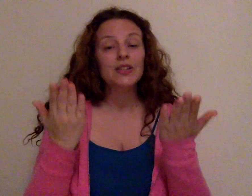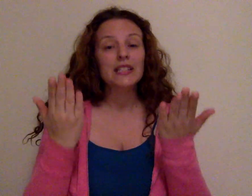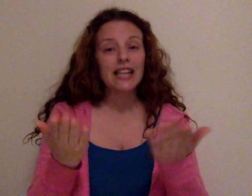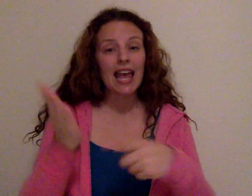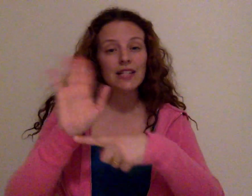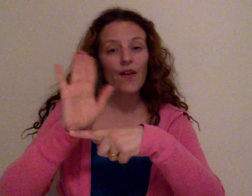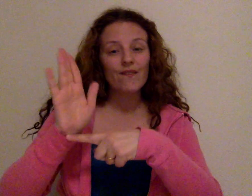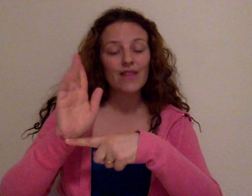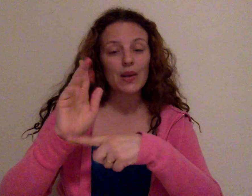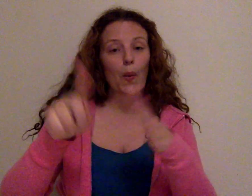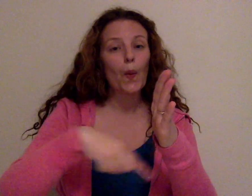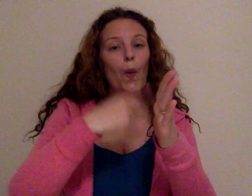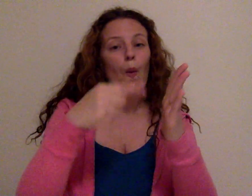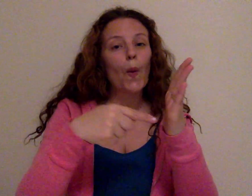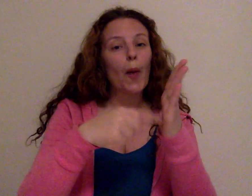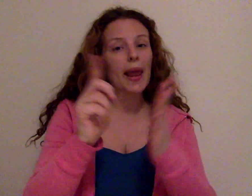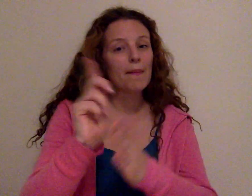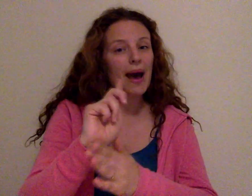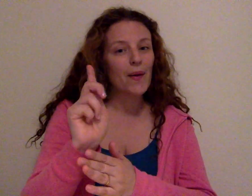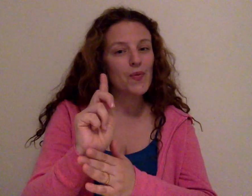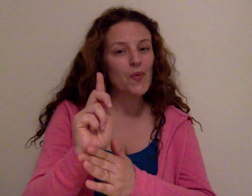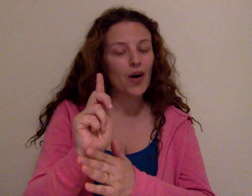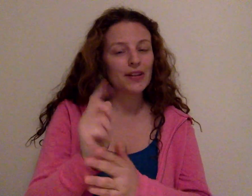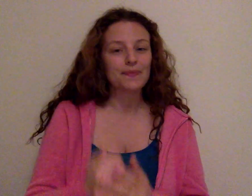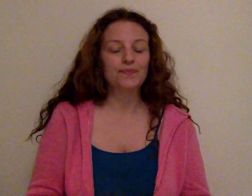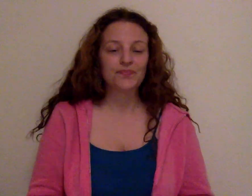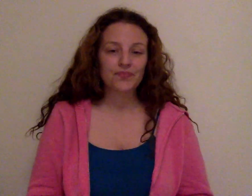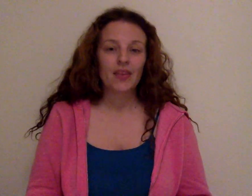Todays video is all about what?